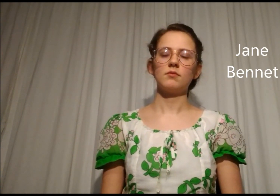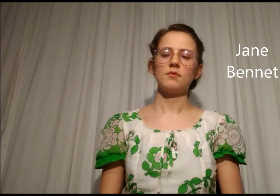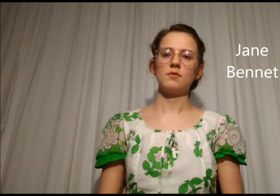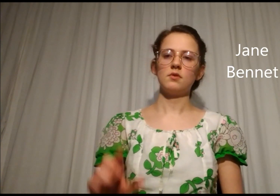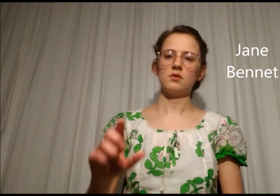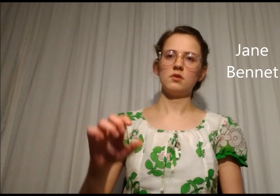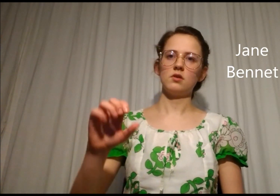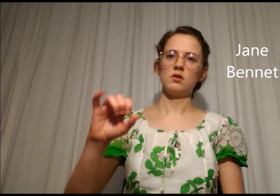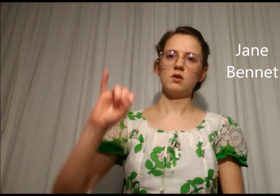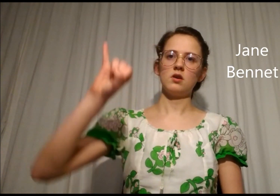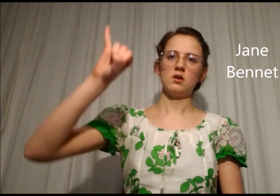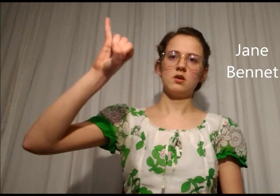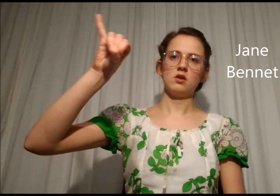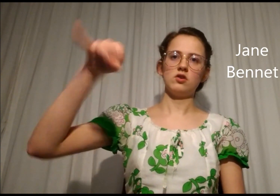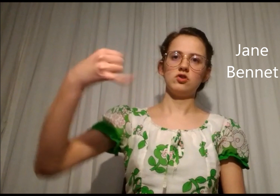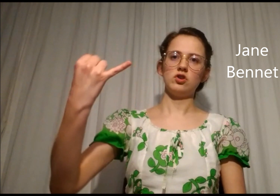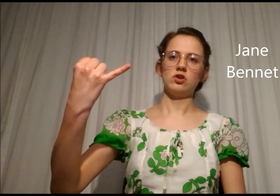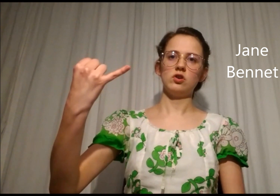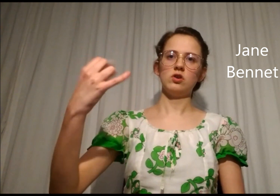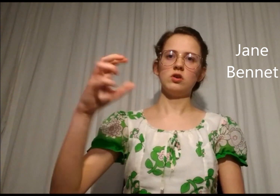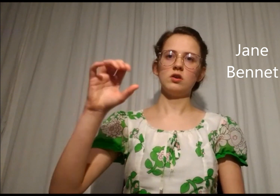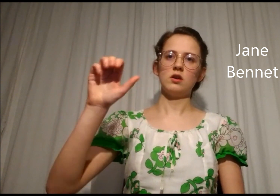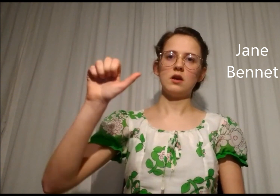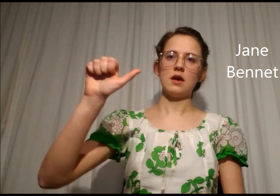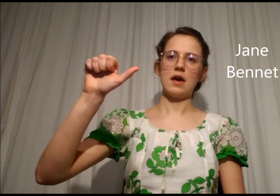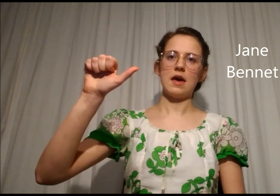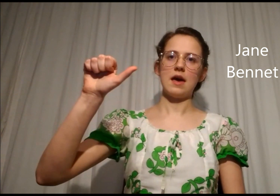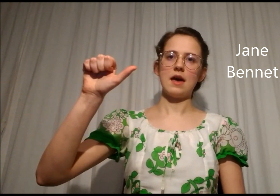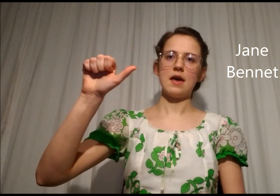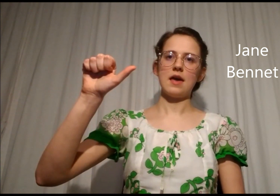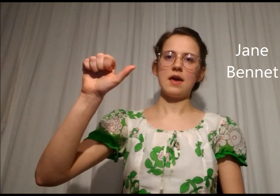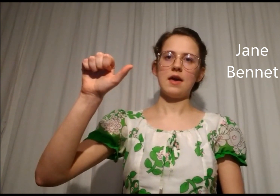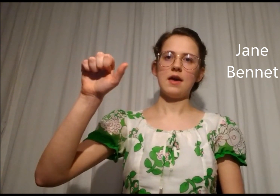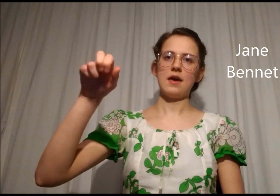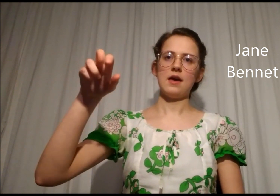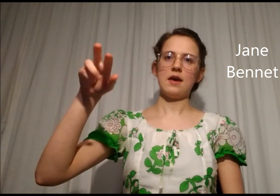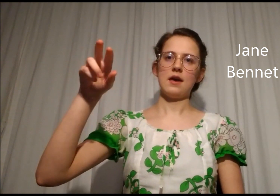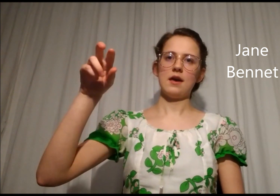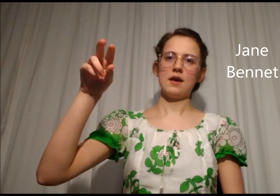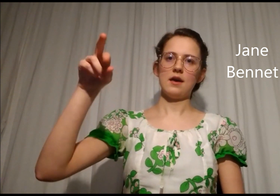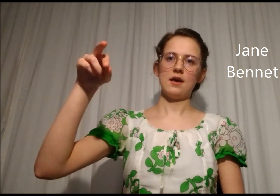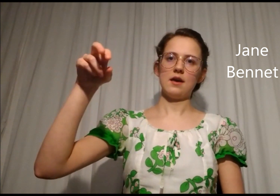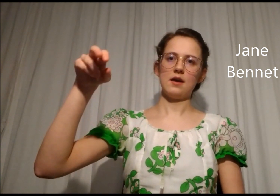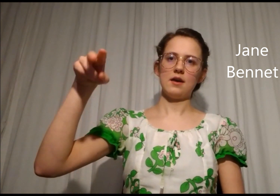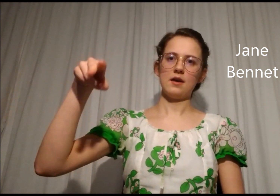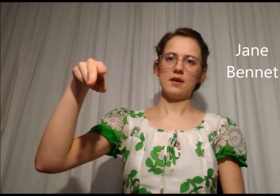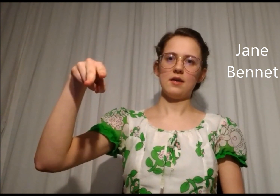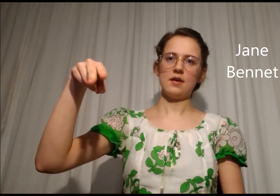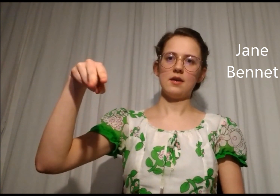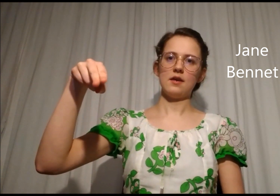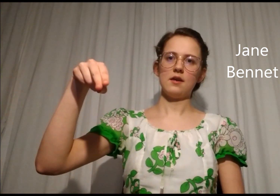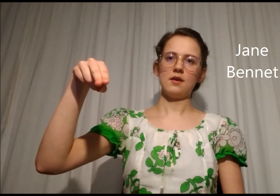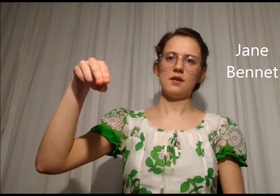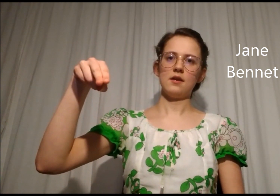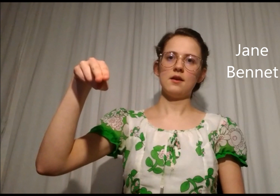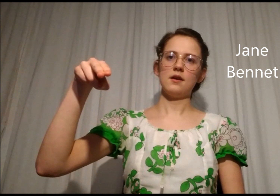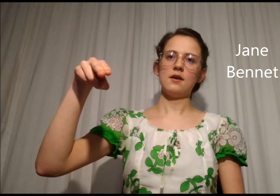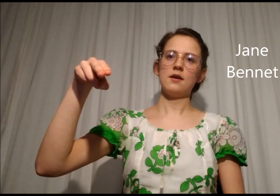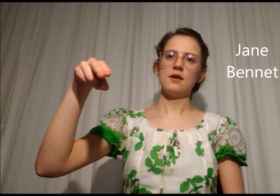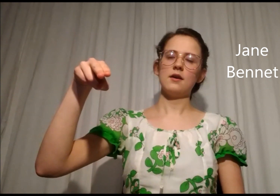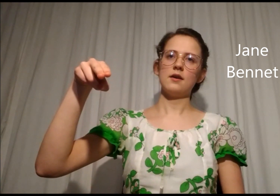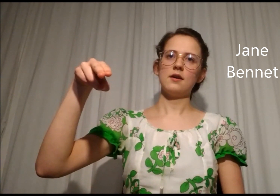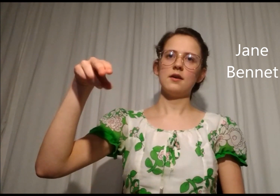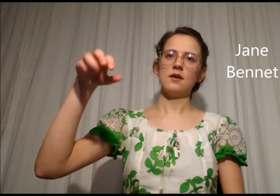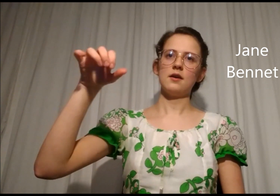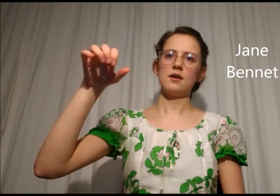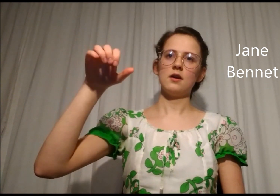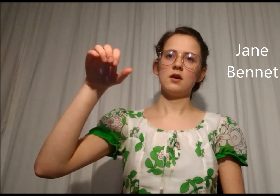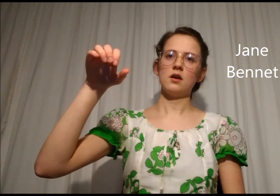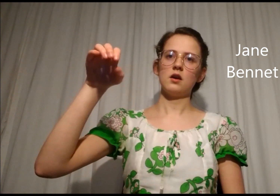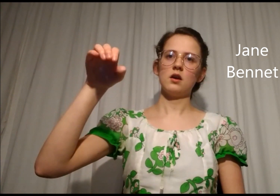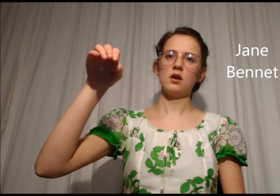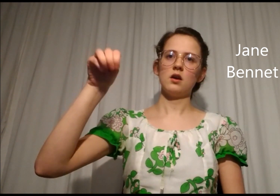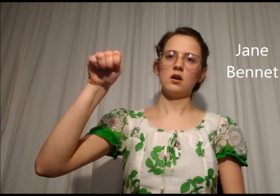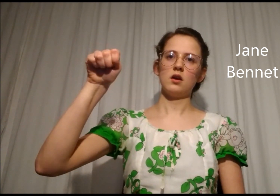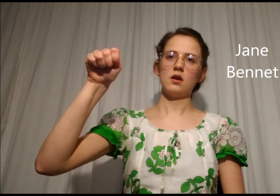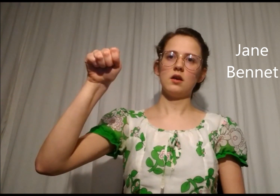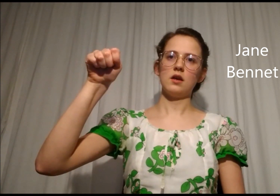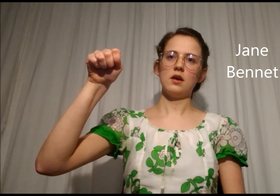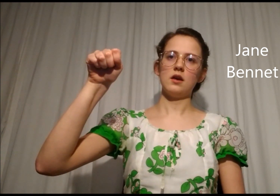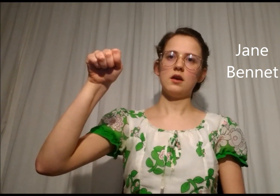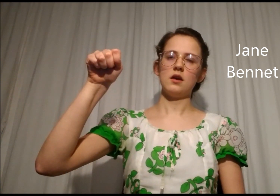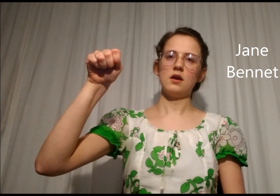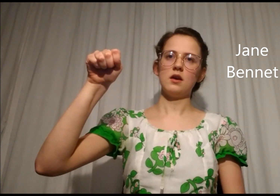J-A-N-E